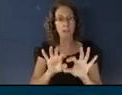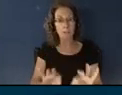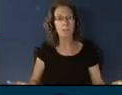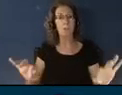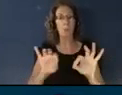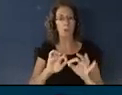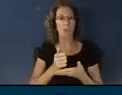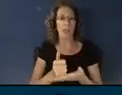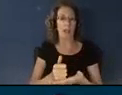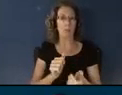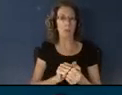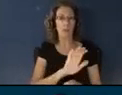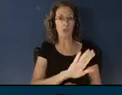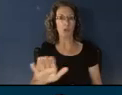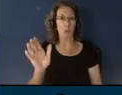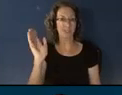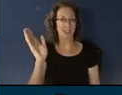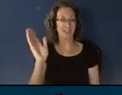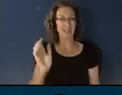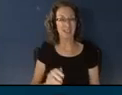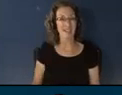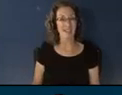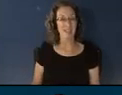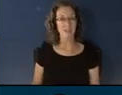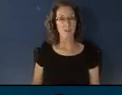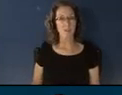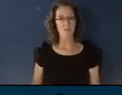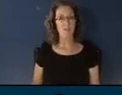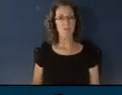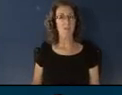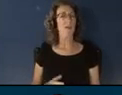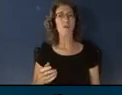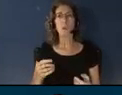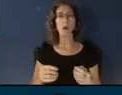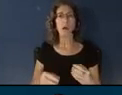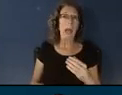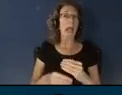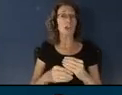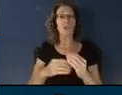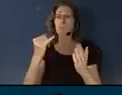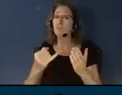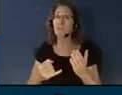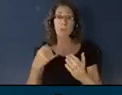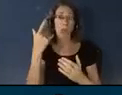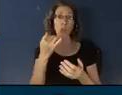to your topic your presentation topic. I wouldn't add in extra graphics try and make it look nice